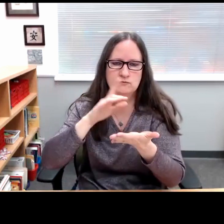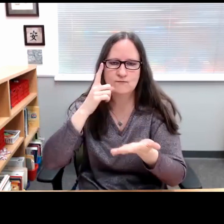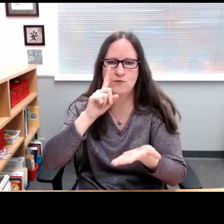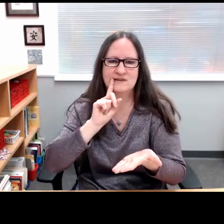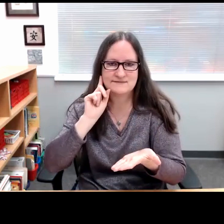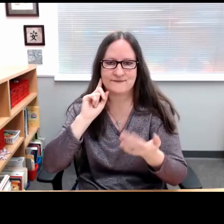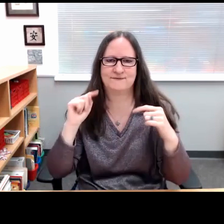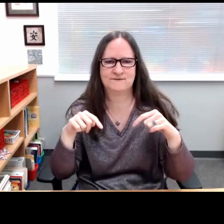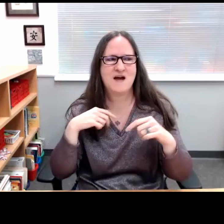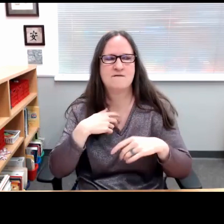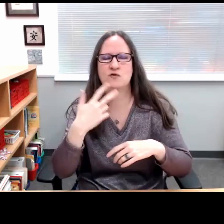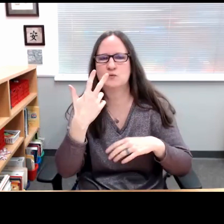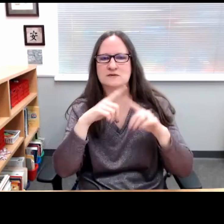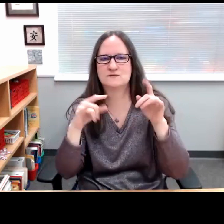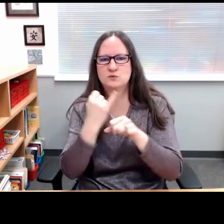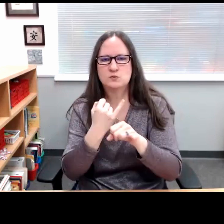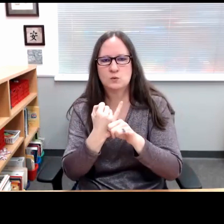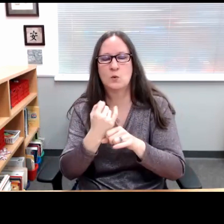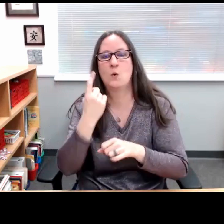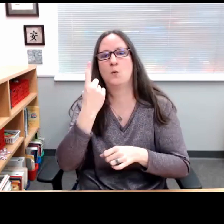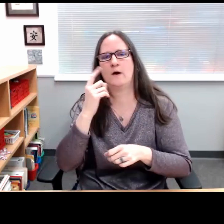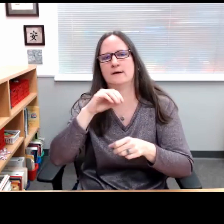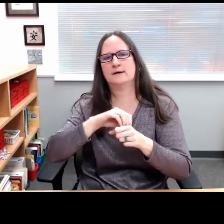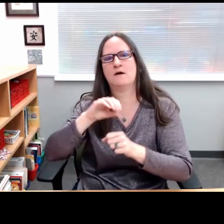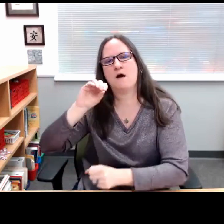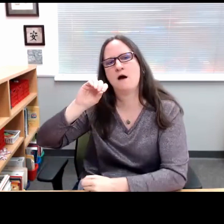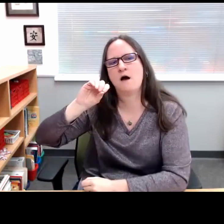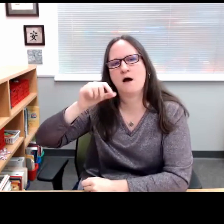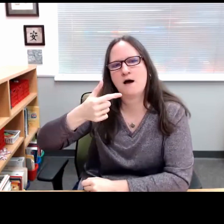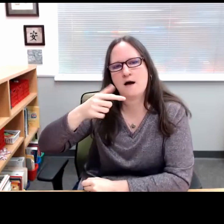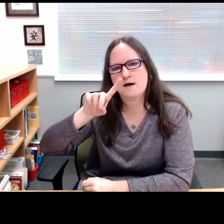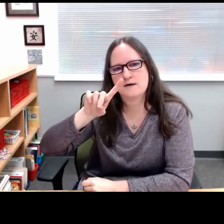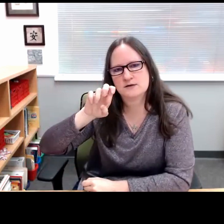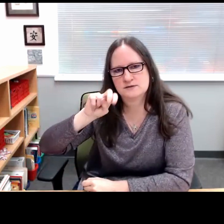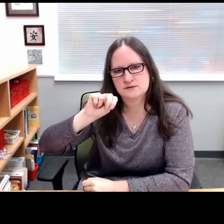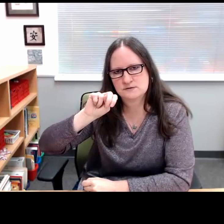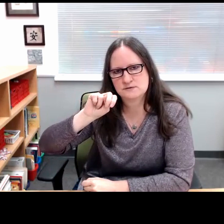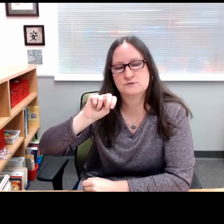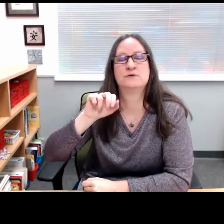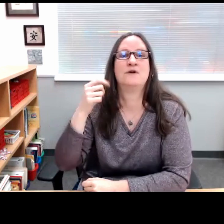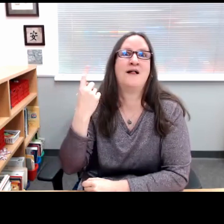under the Utah School for the Deaf. And we have three different settings. We have one in Ogden